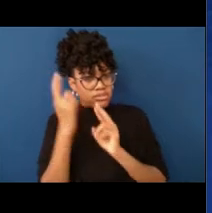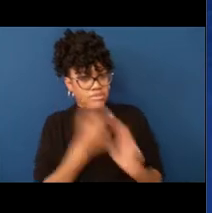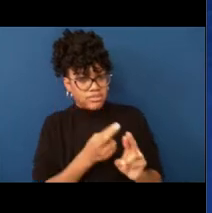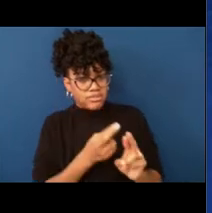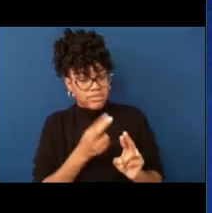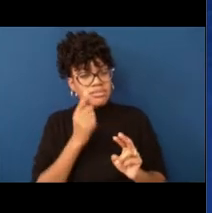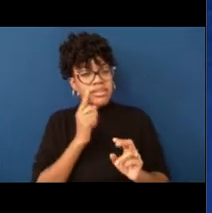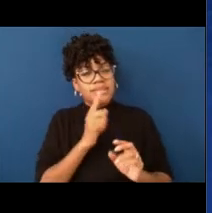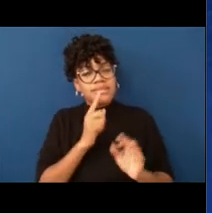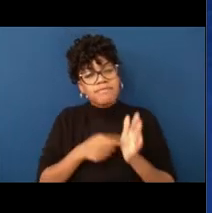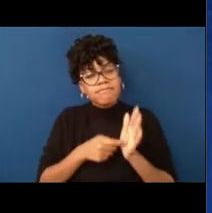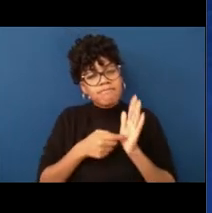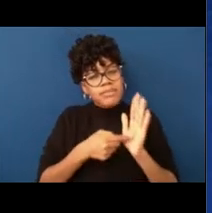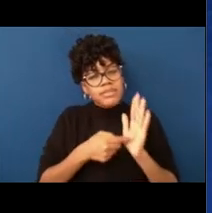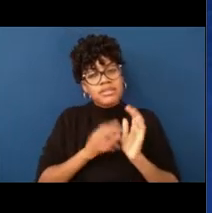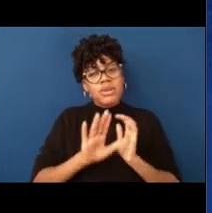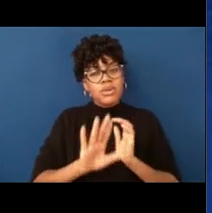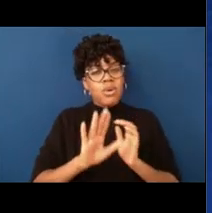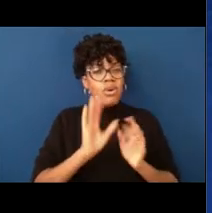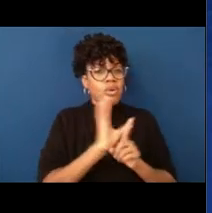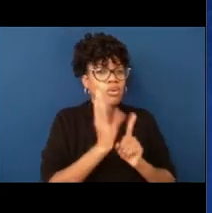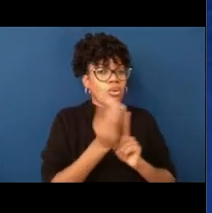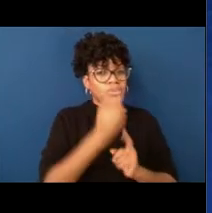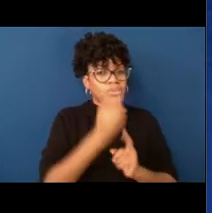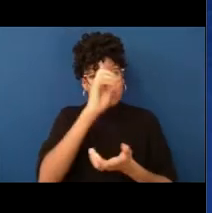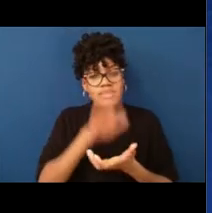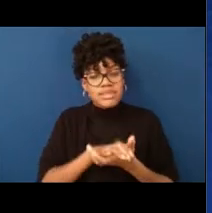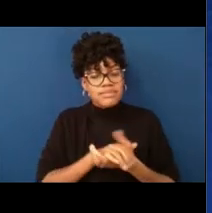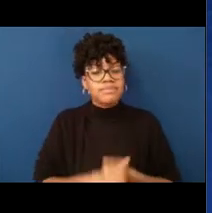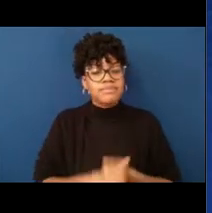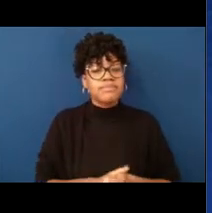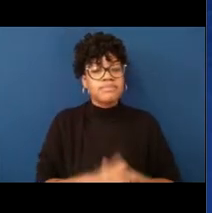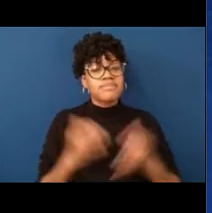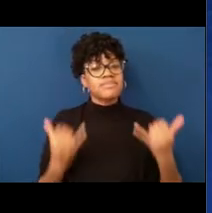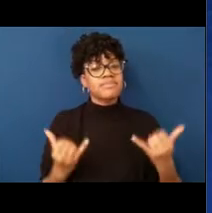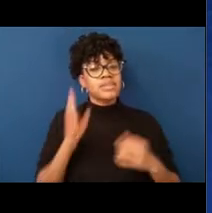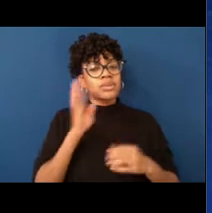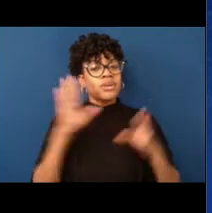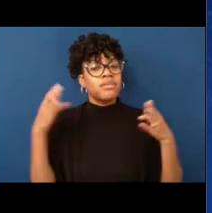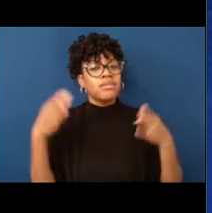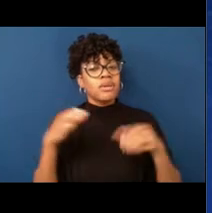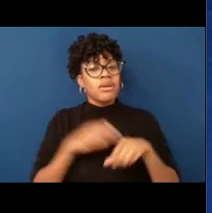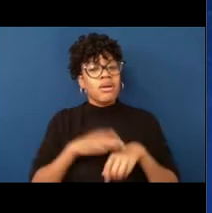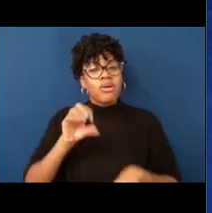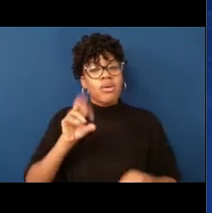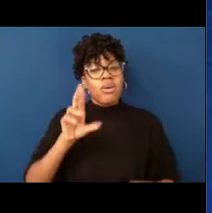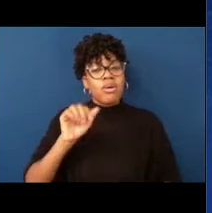So today, we are going to focus on the coral polyp, a creation story from Hawaii.